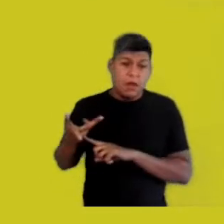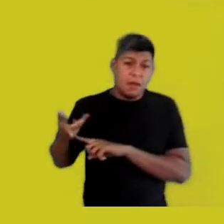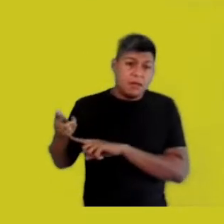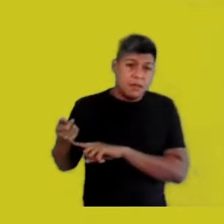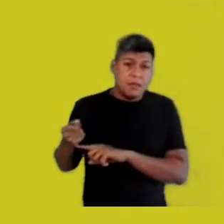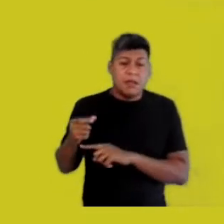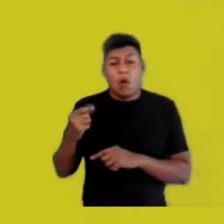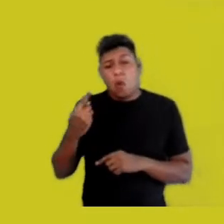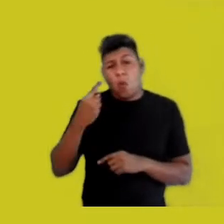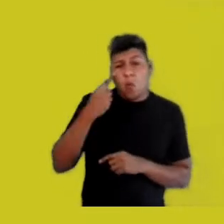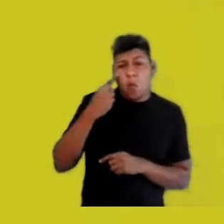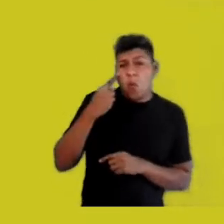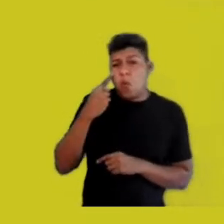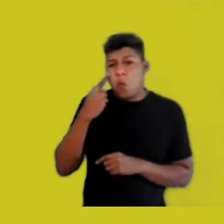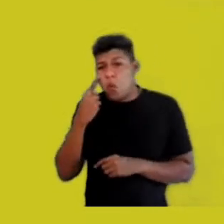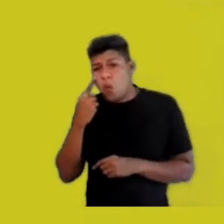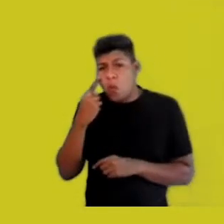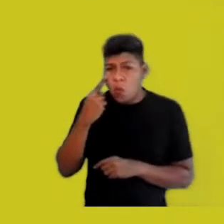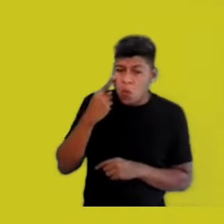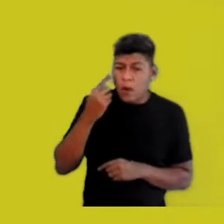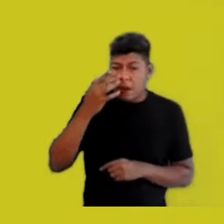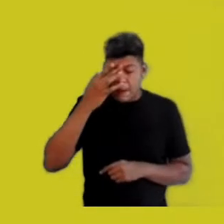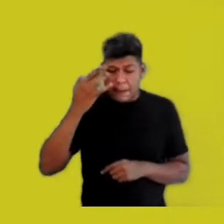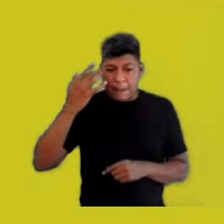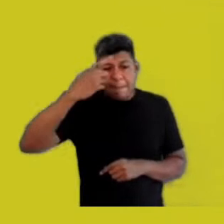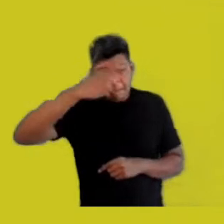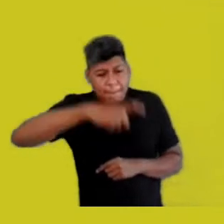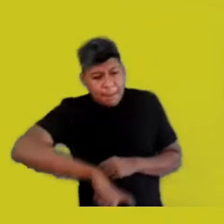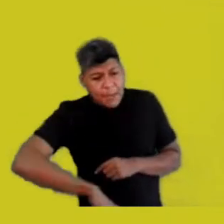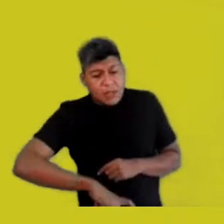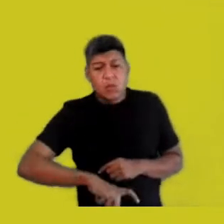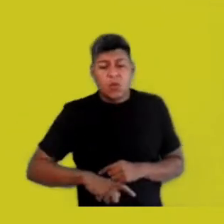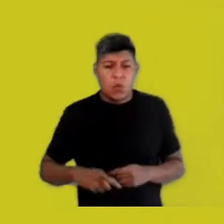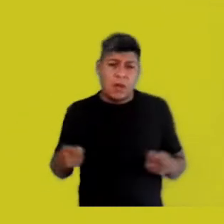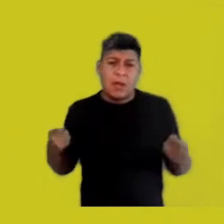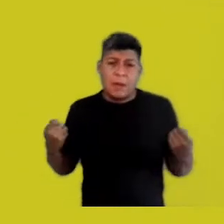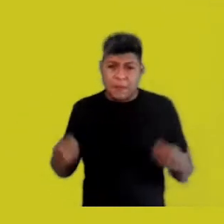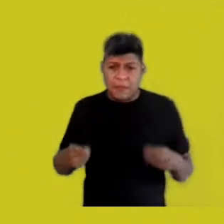or our dilemmas as persons aren’t necessarily our problems.